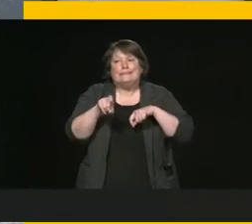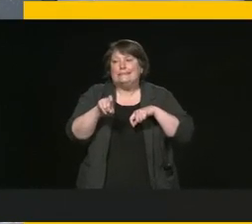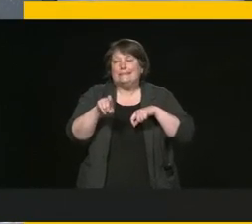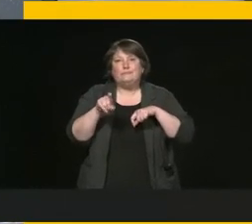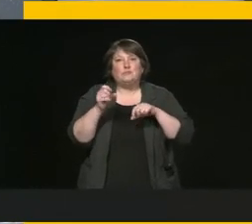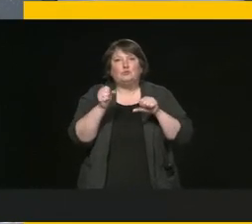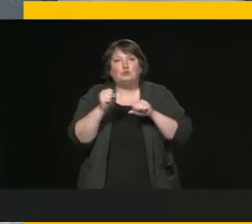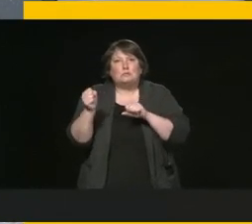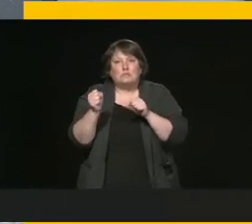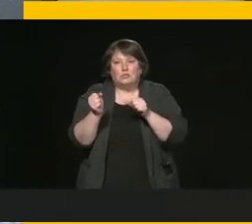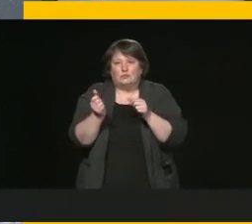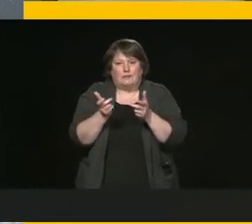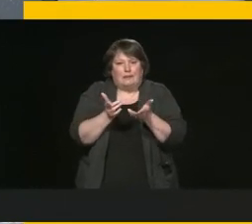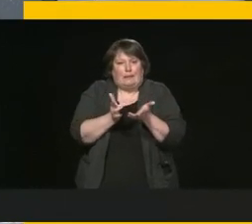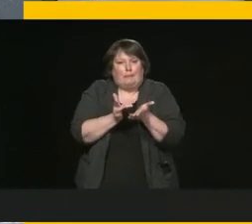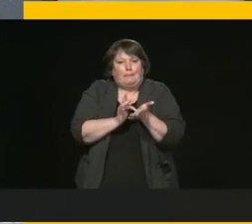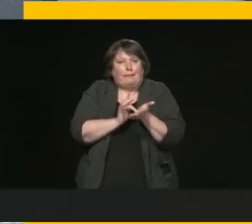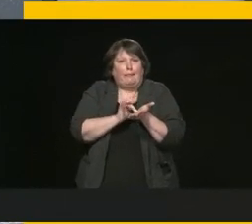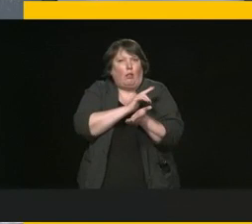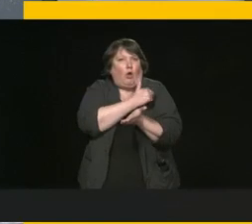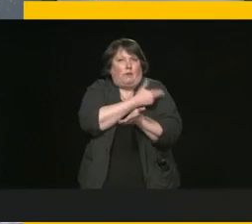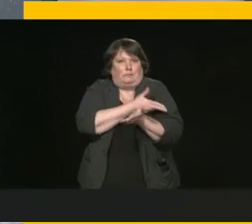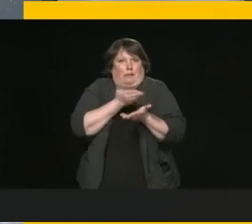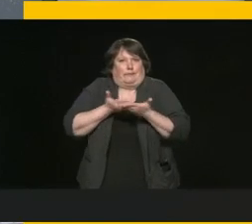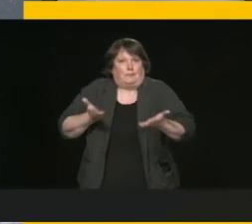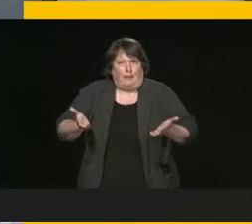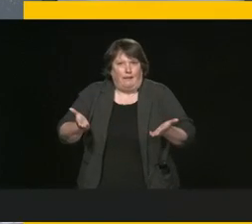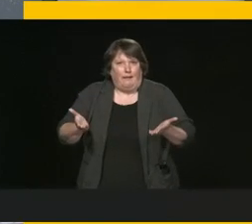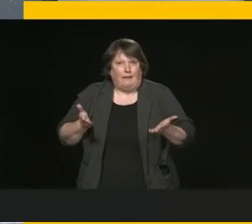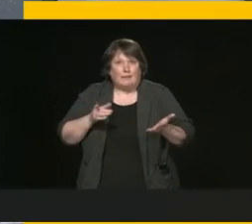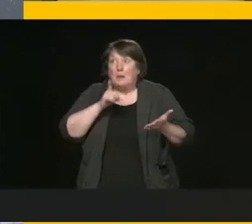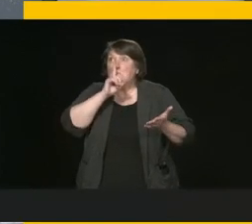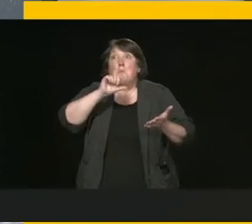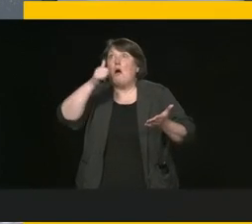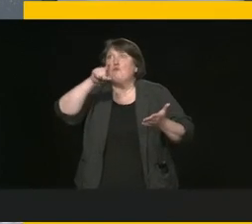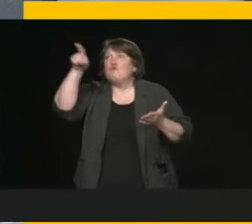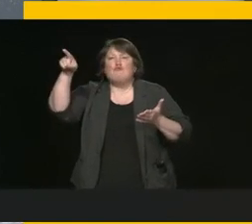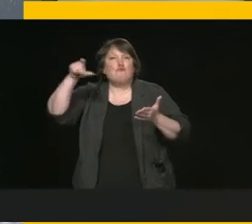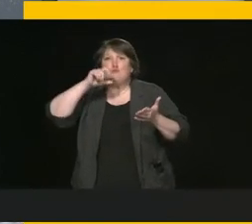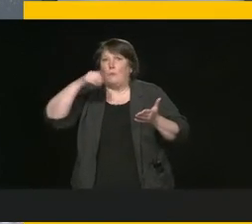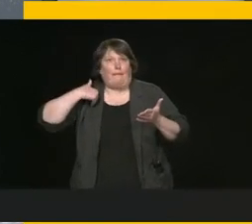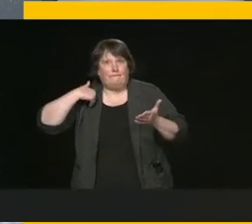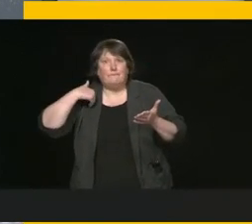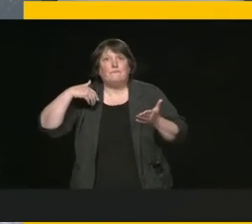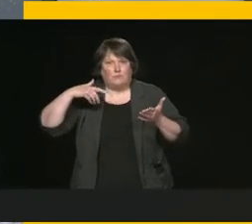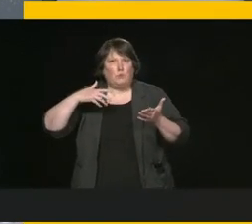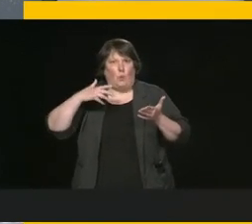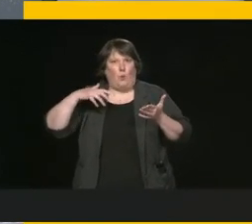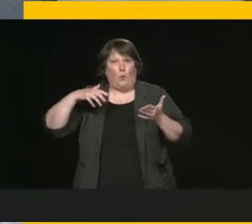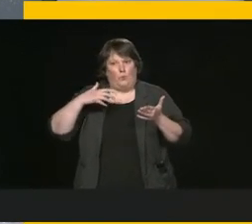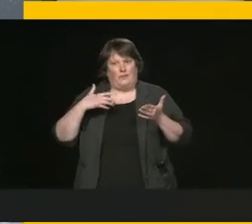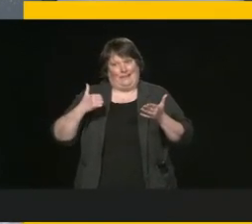HAS BEEN FOCUSED ON STOCKPILING VERY STRATEGIC MEDICAL SUPPLIES